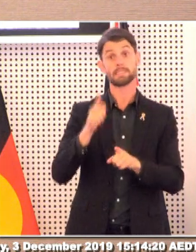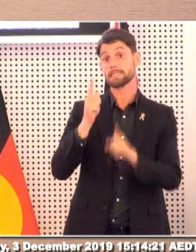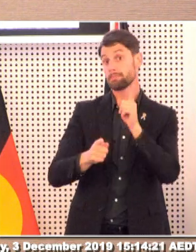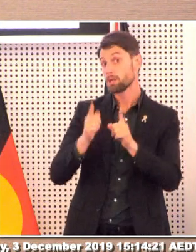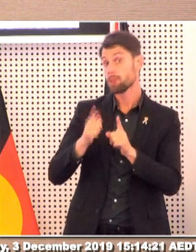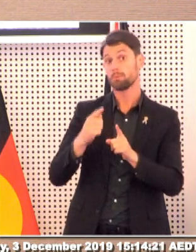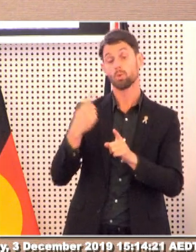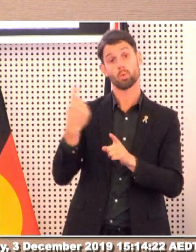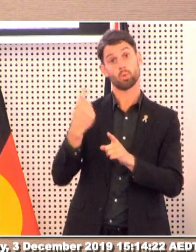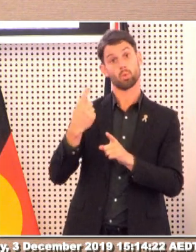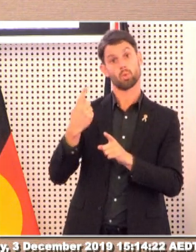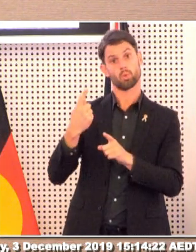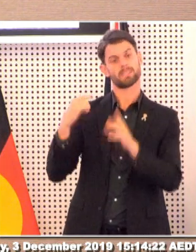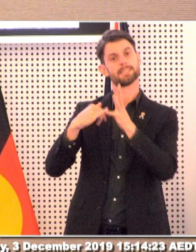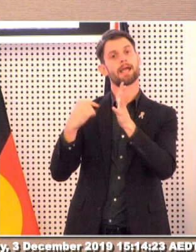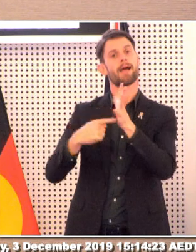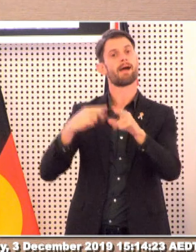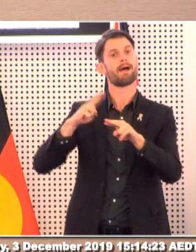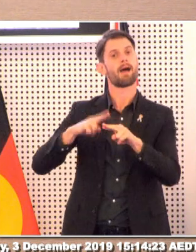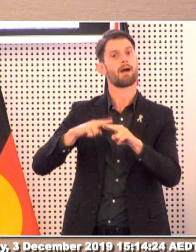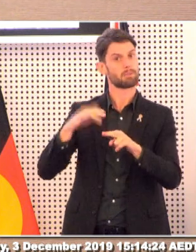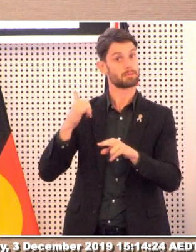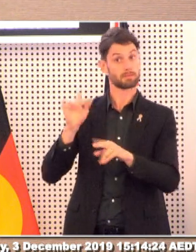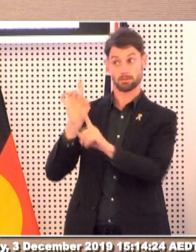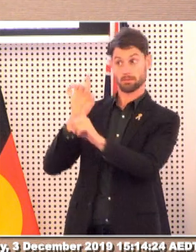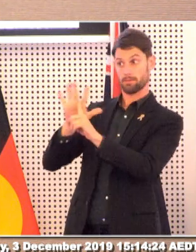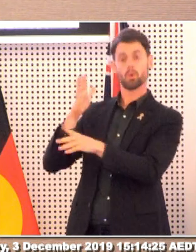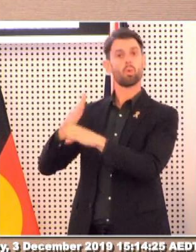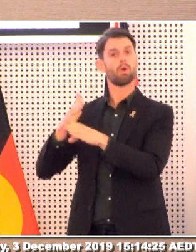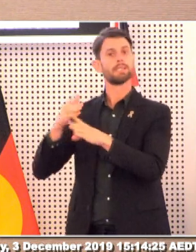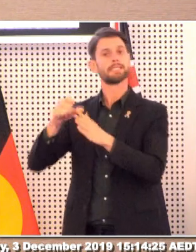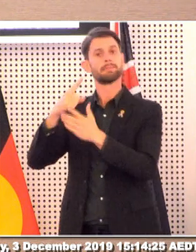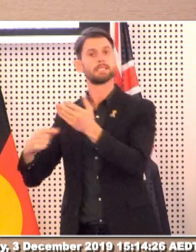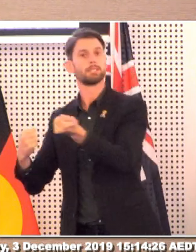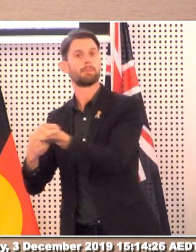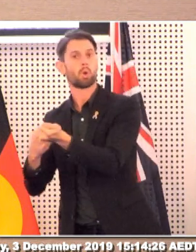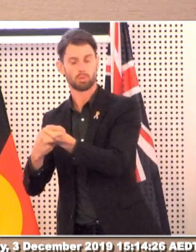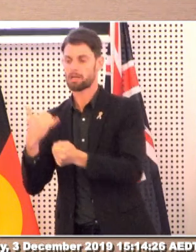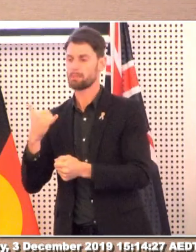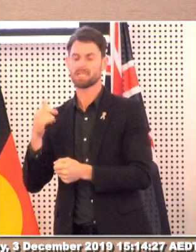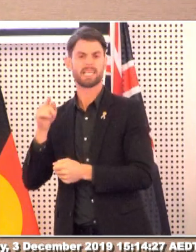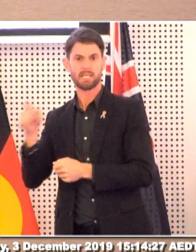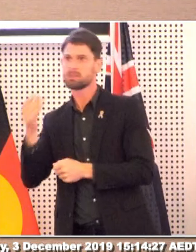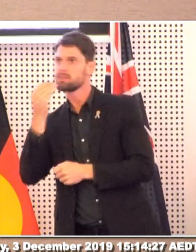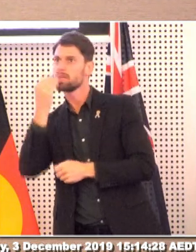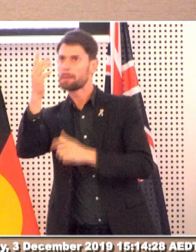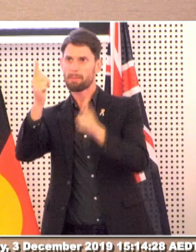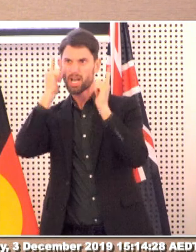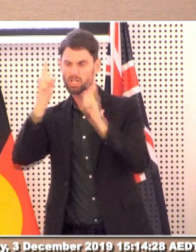I liken them to whistle-blowers who might say something like, “I told my manager about this but they haven’t done anything about it”.